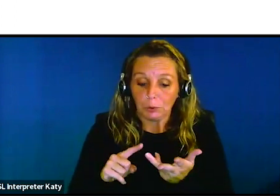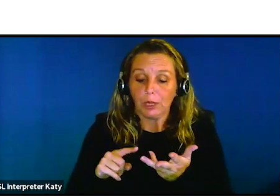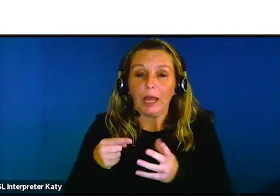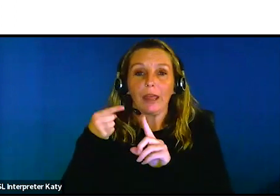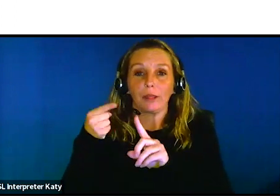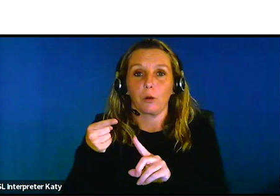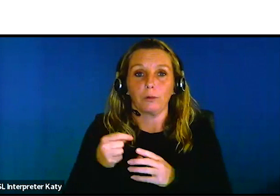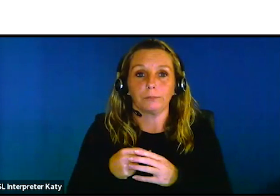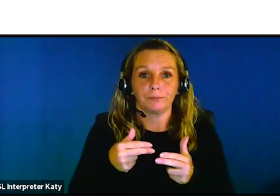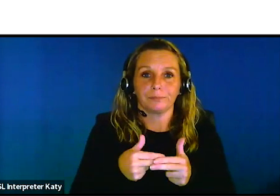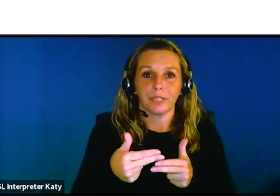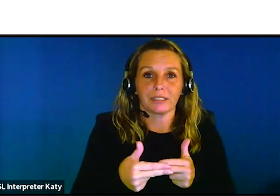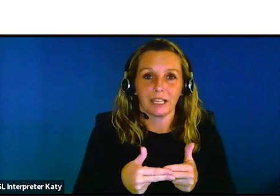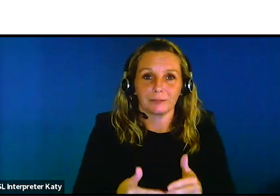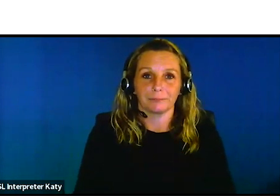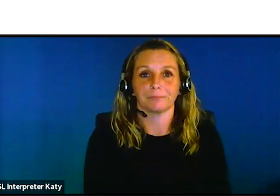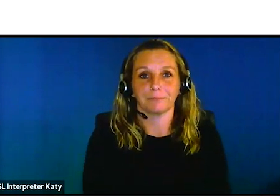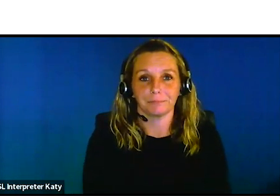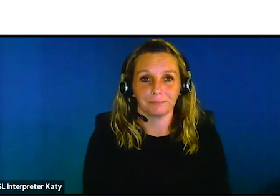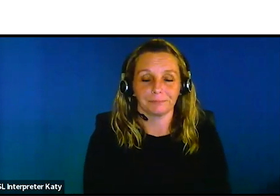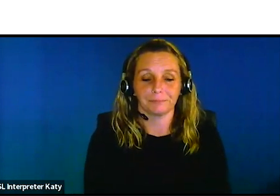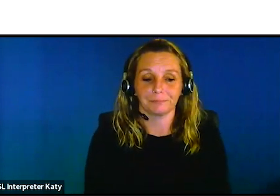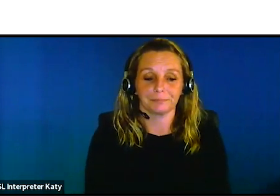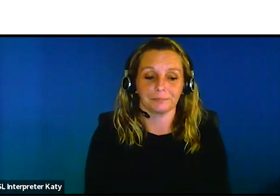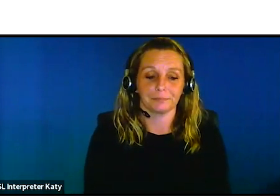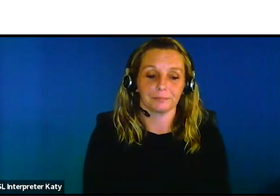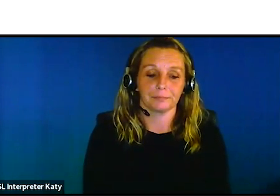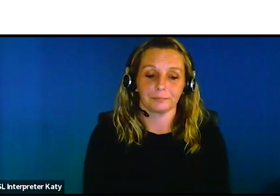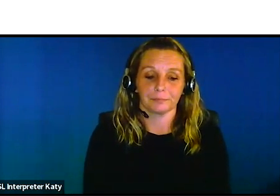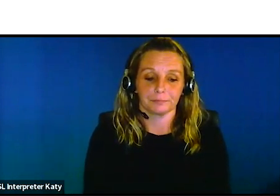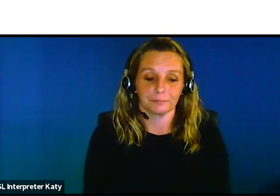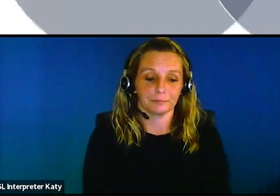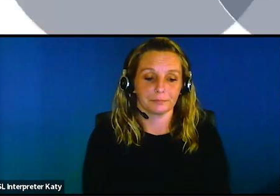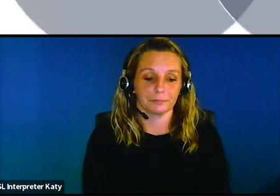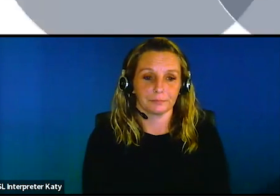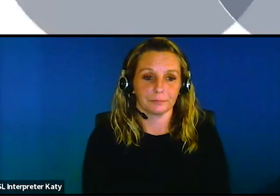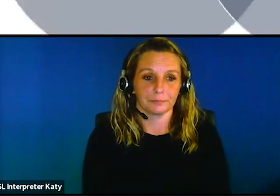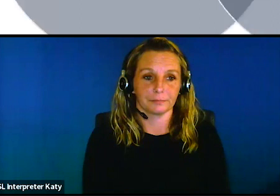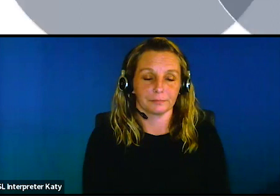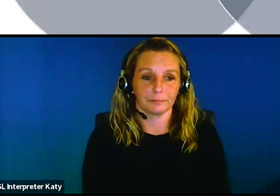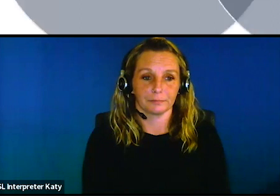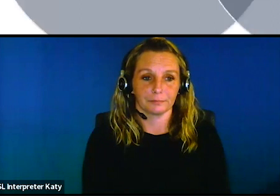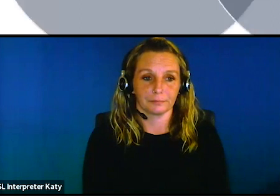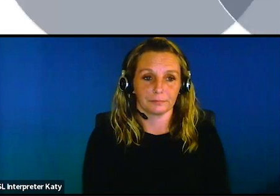Next slide.